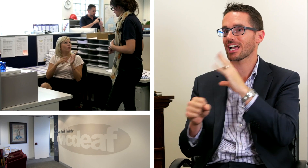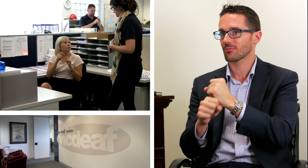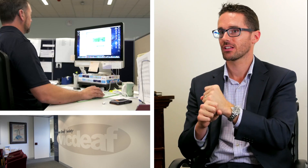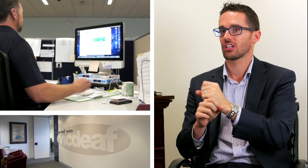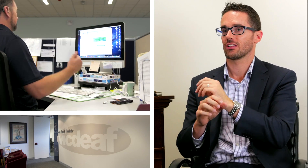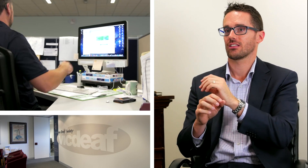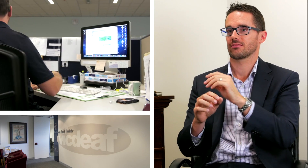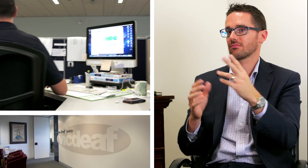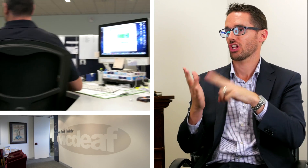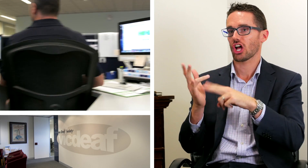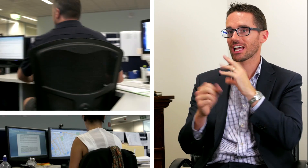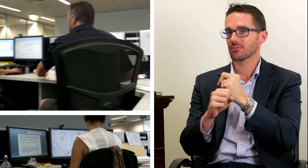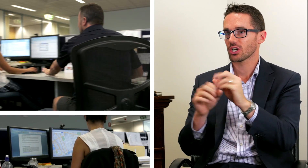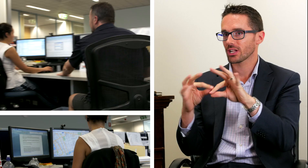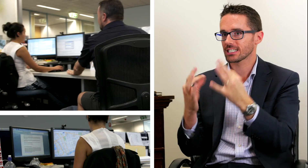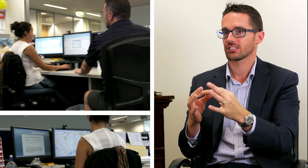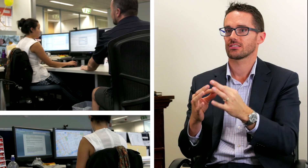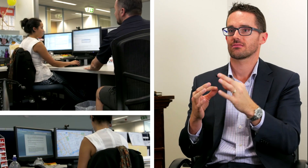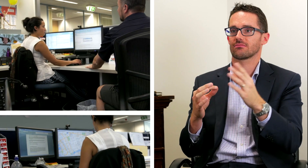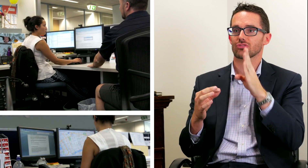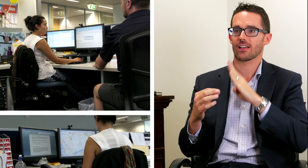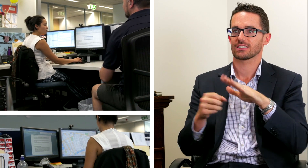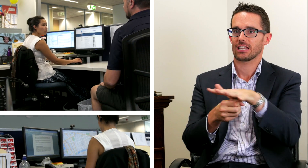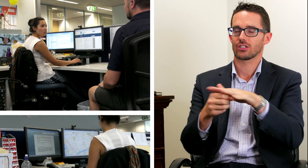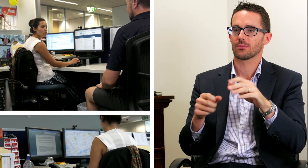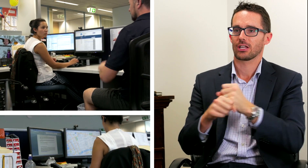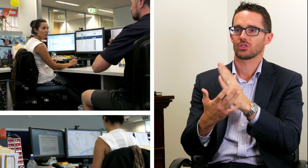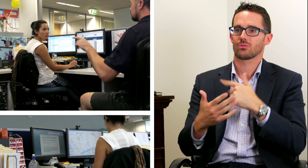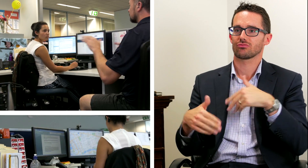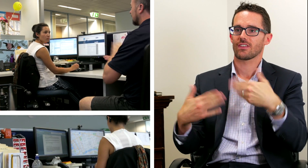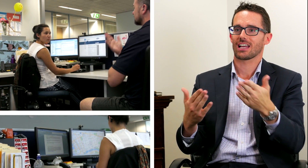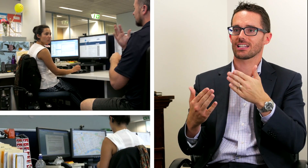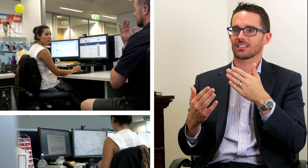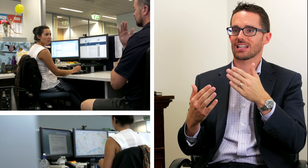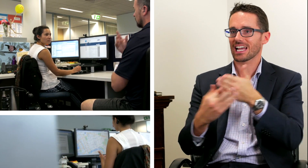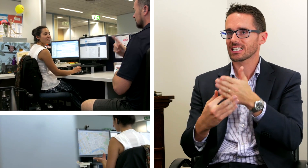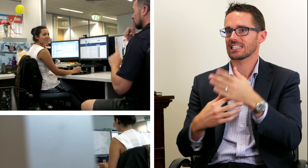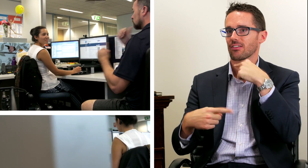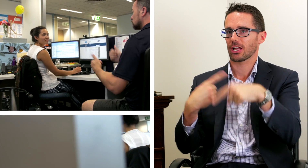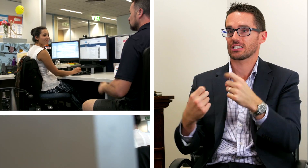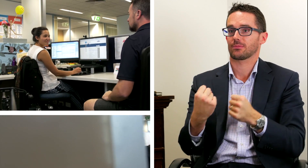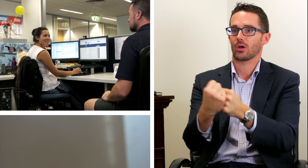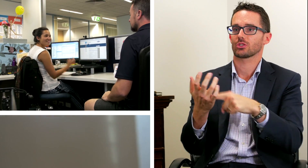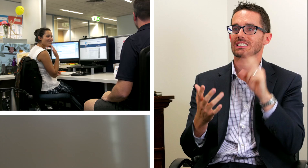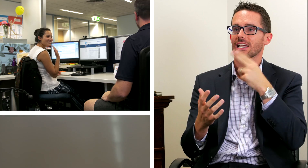including government, non-government organisations and the private sector to ensure we provide access and